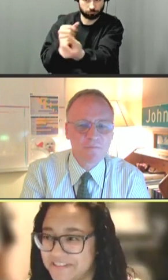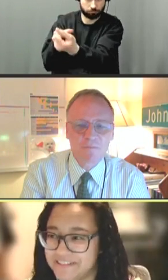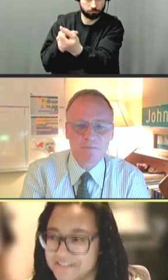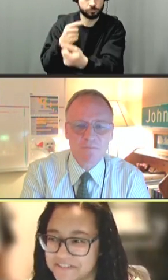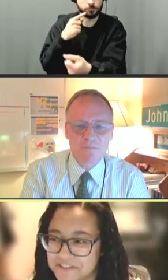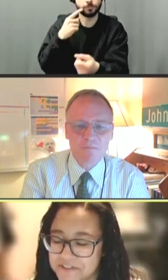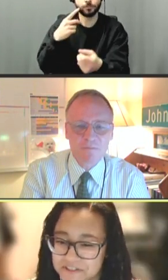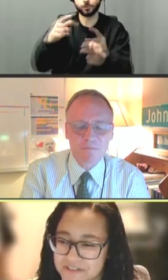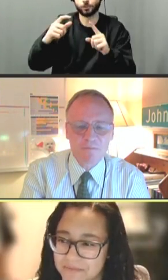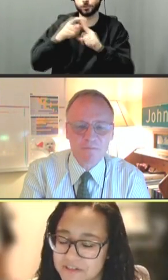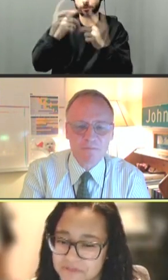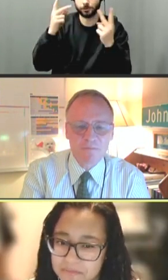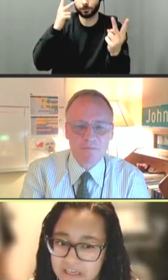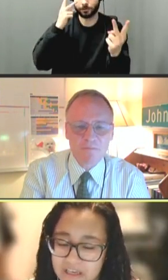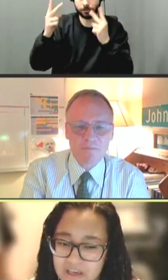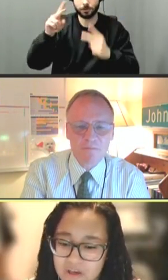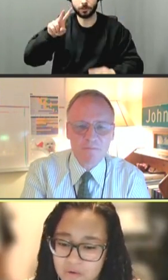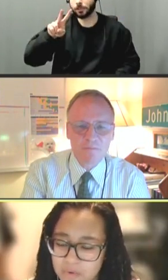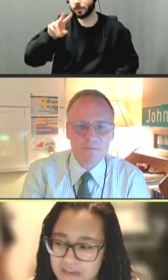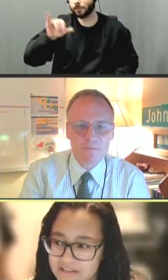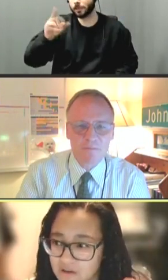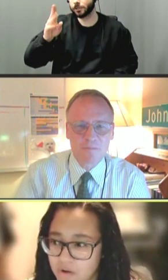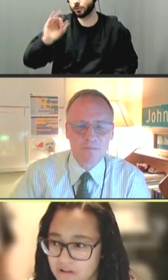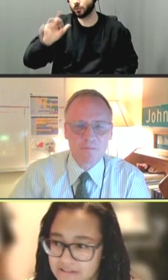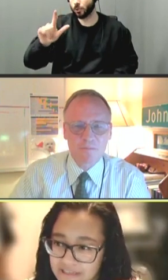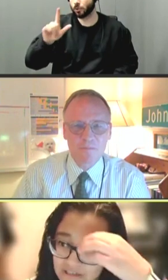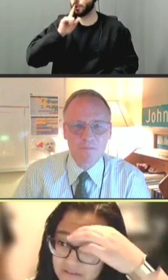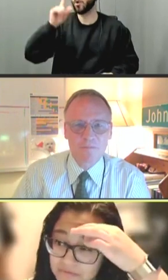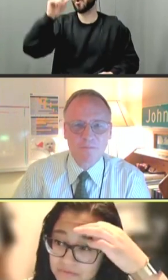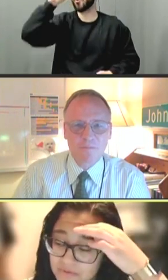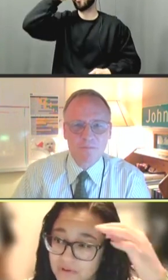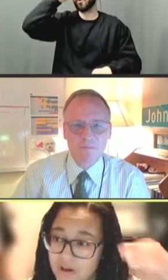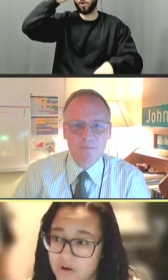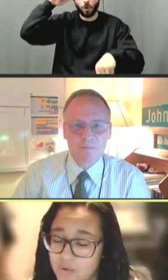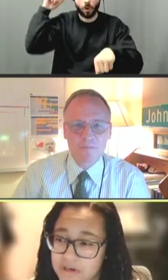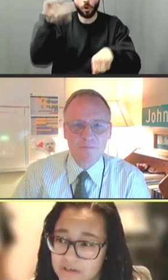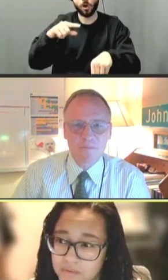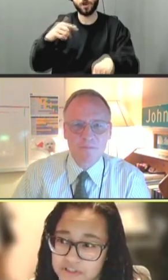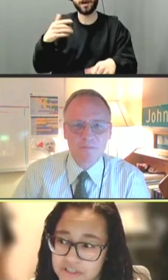and that really triggered something for me. We asked a qualitative, open-ended question